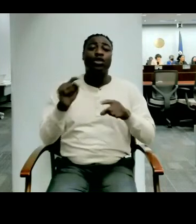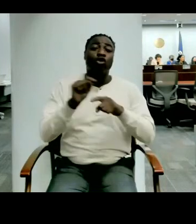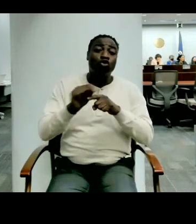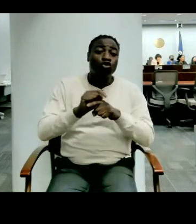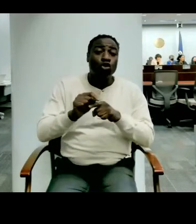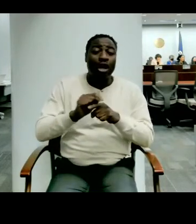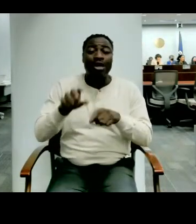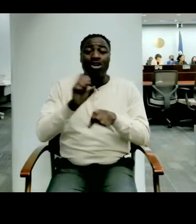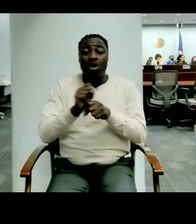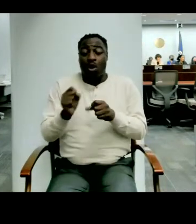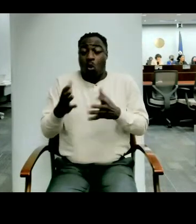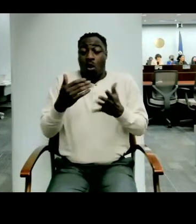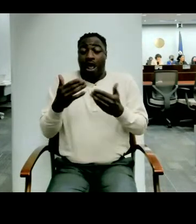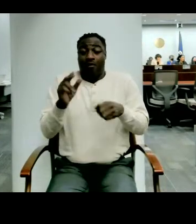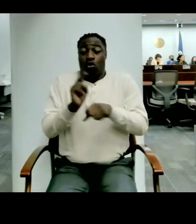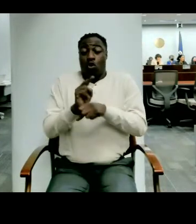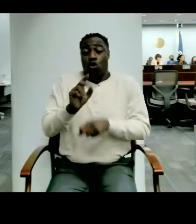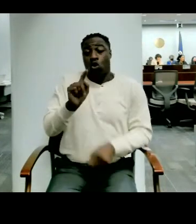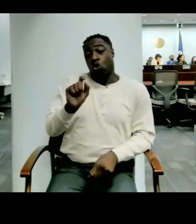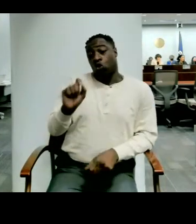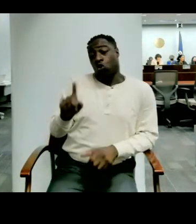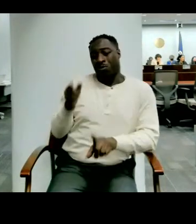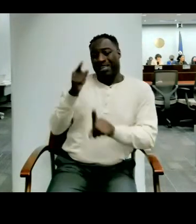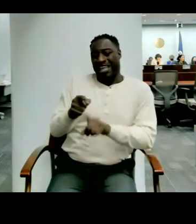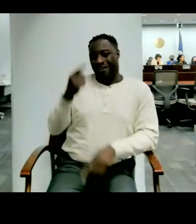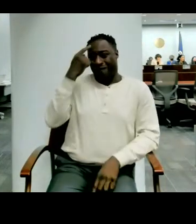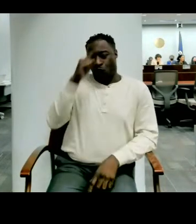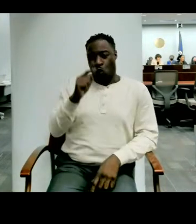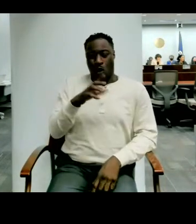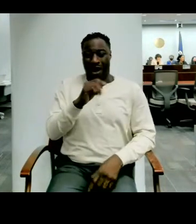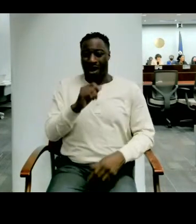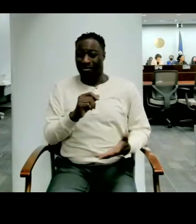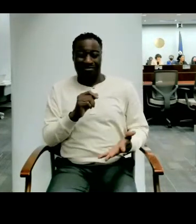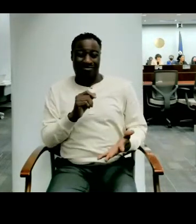Whatever it is they are using the tool for and it just doesn't seem right for them to